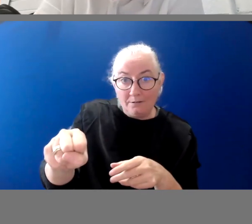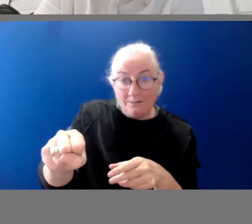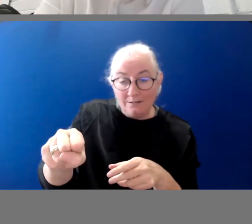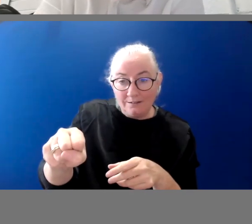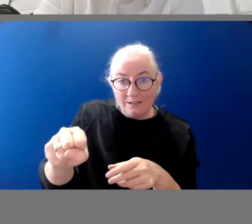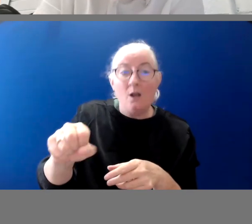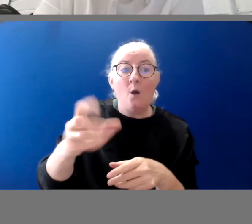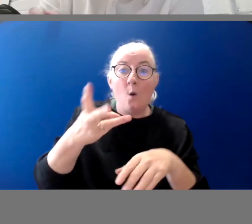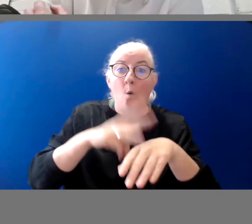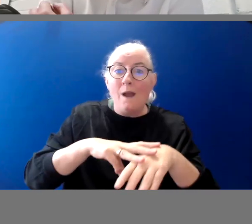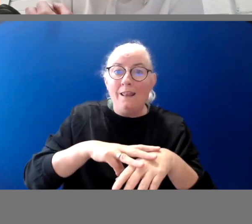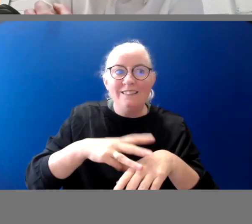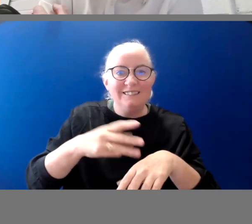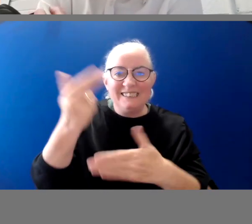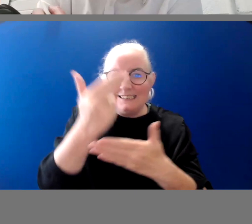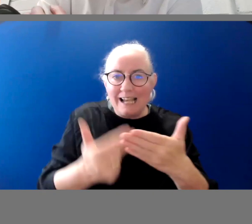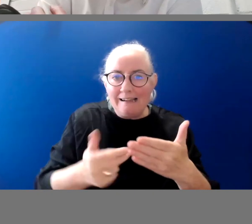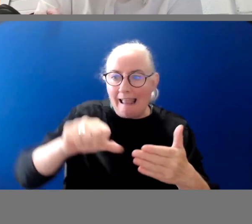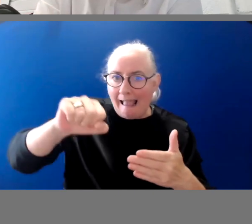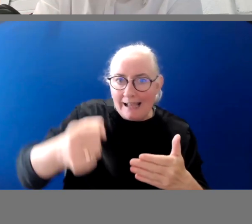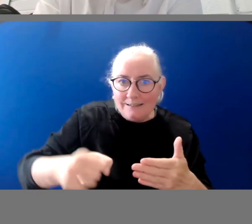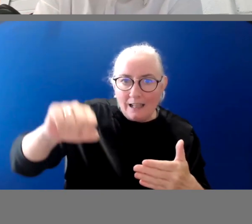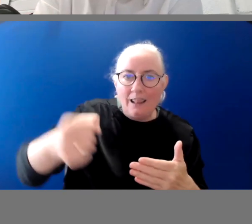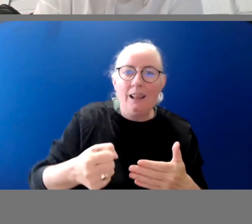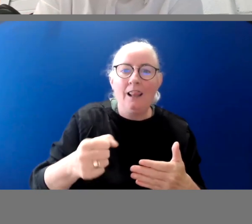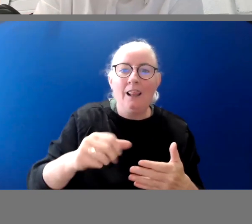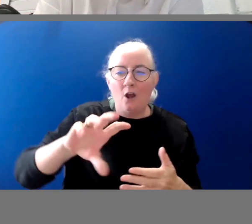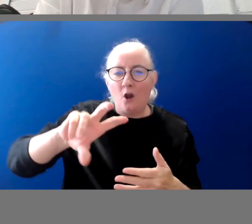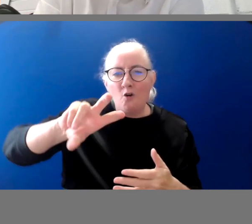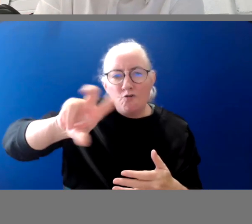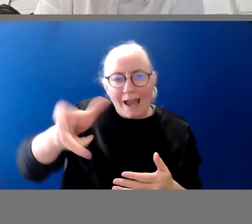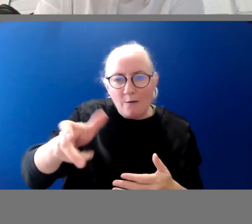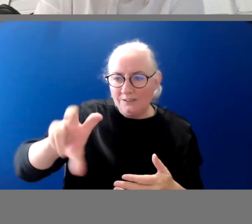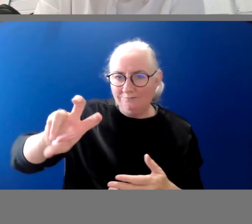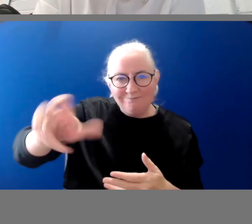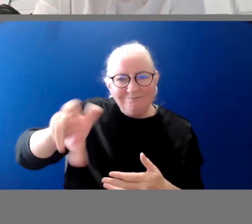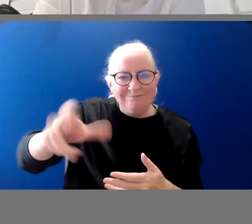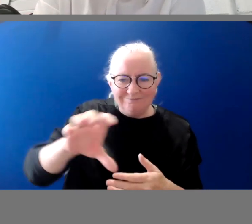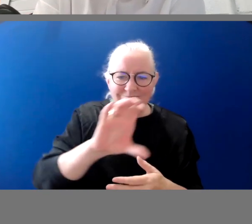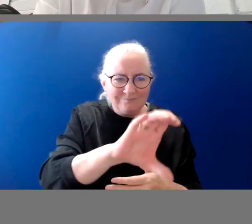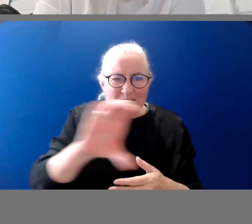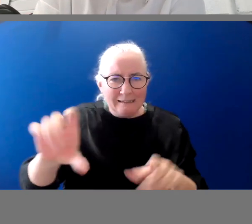well-designed handles avoid things like round door knobs and so on but also the positioning of